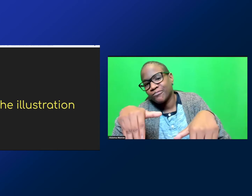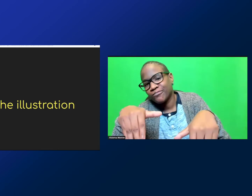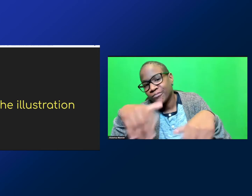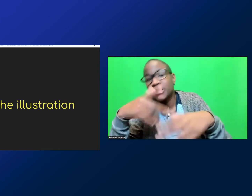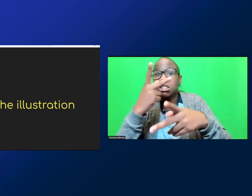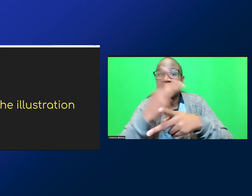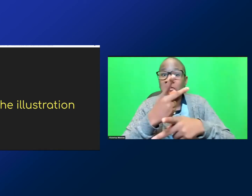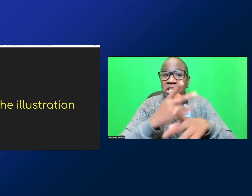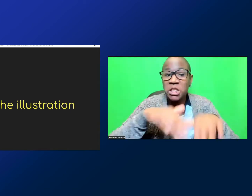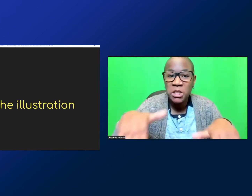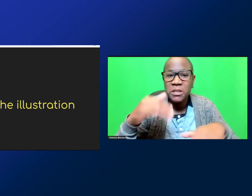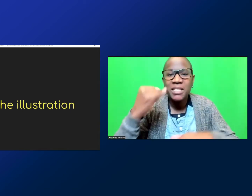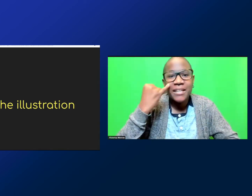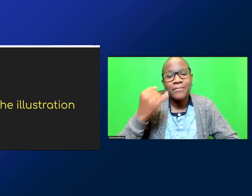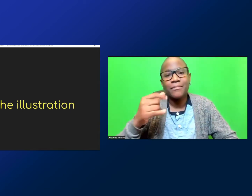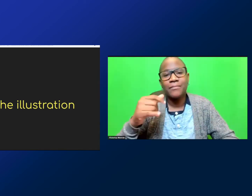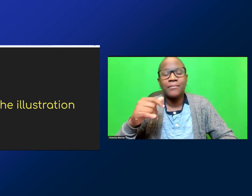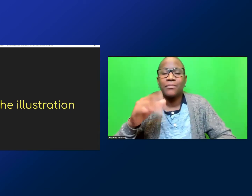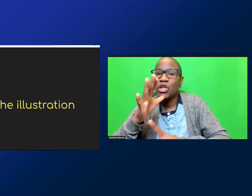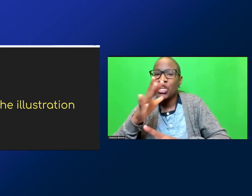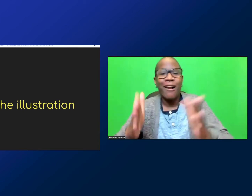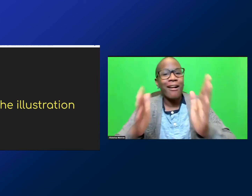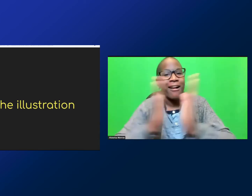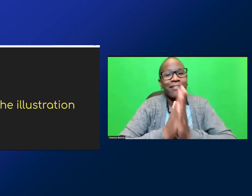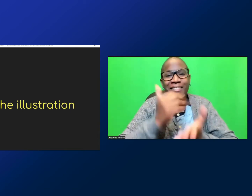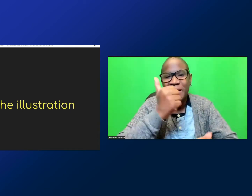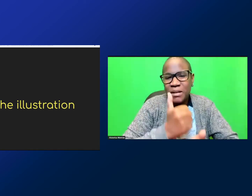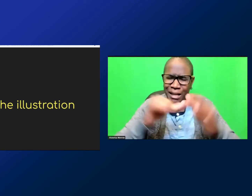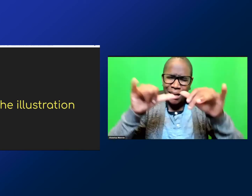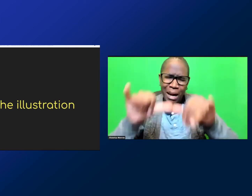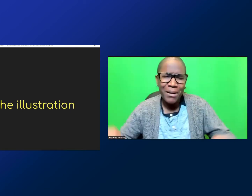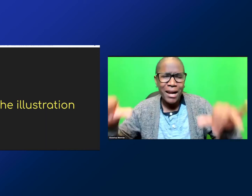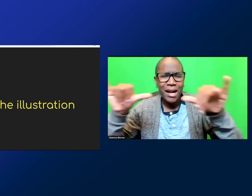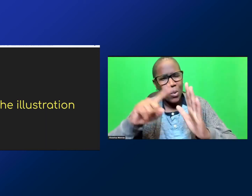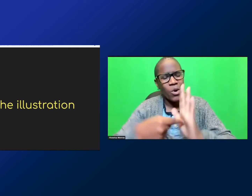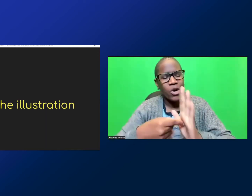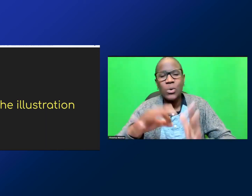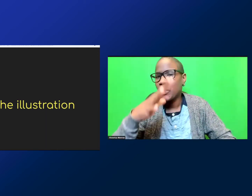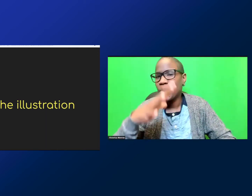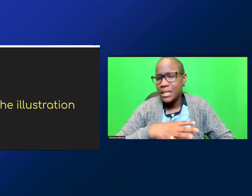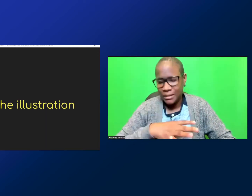long days of hard work they come home relax they take a load off quite expect expectedly